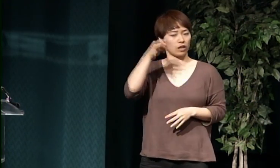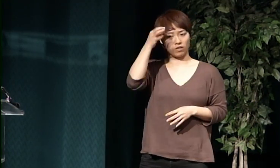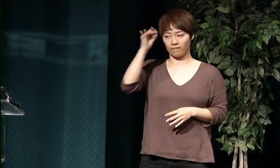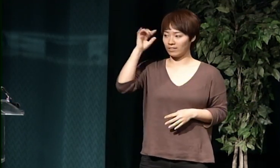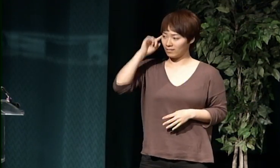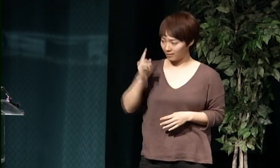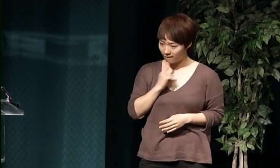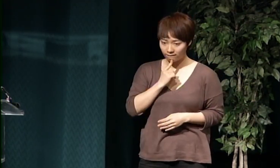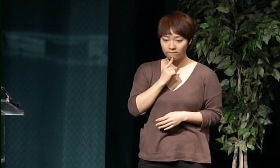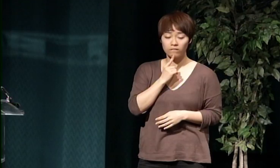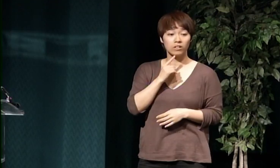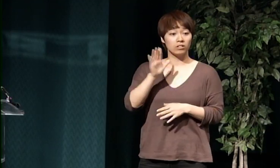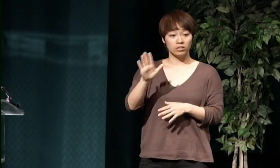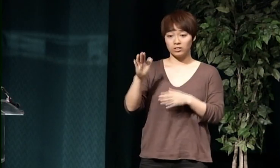with the World Federation of the Deaf,